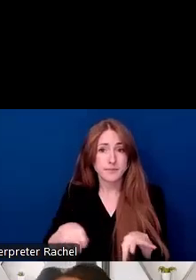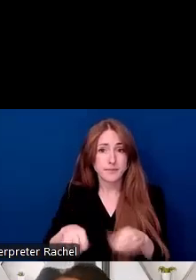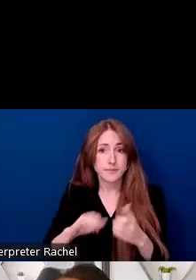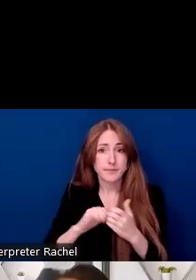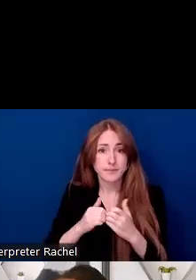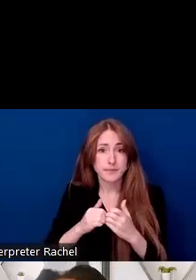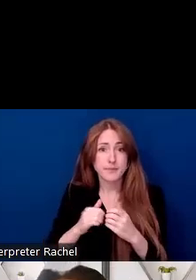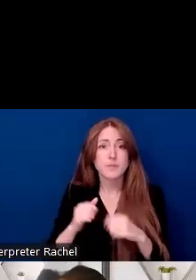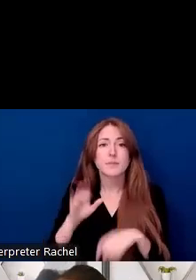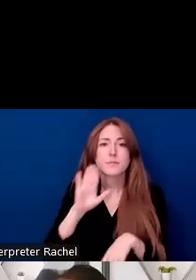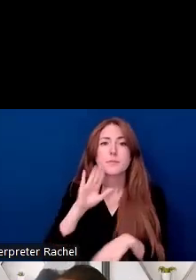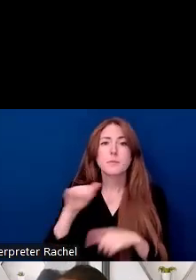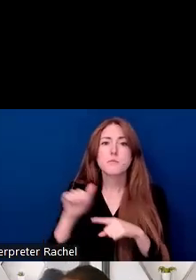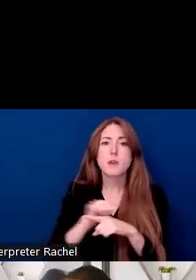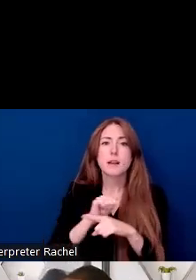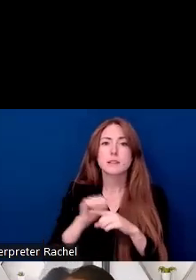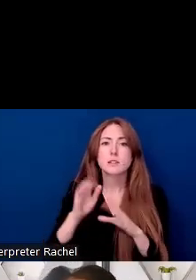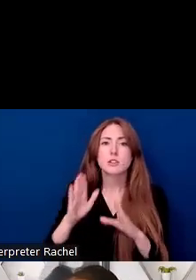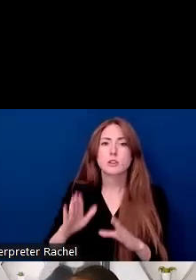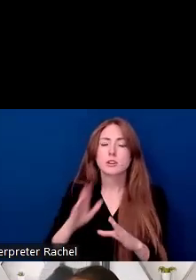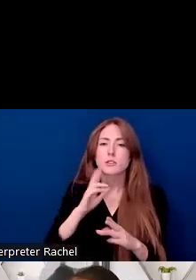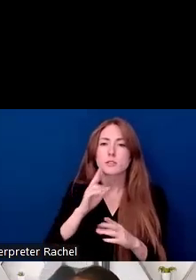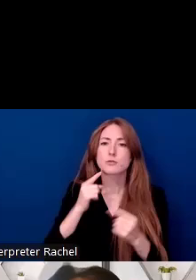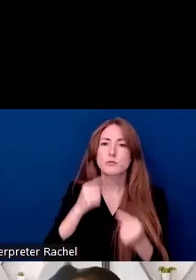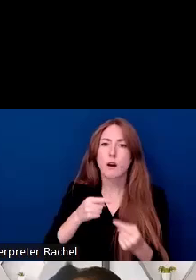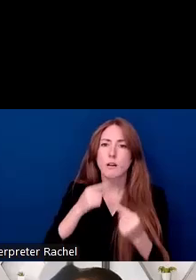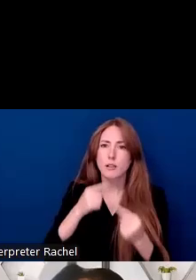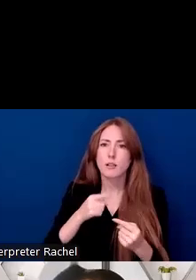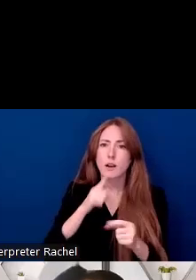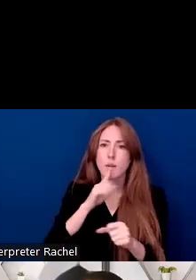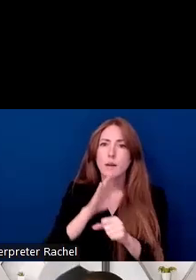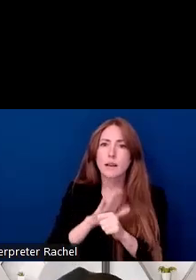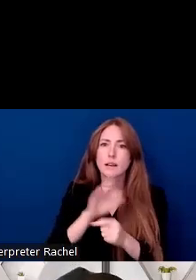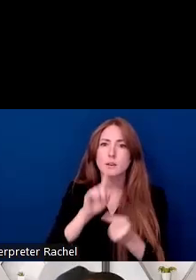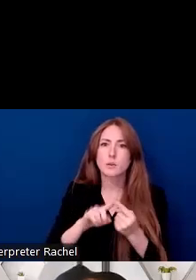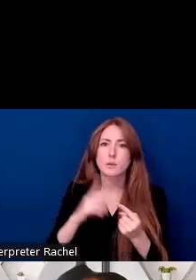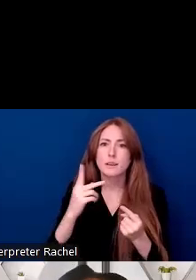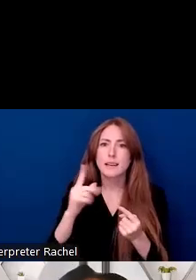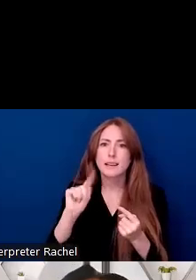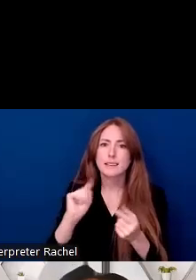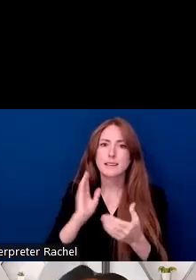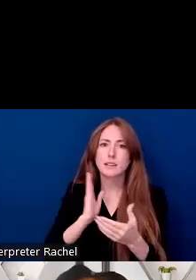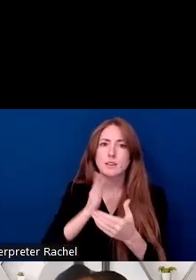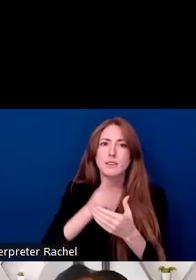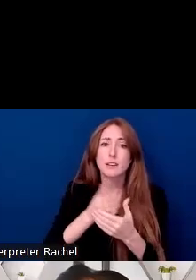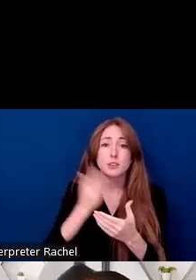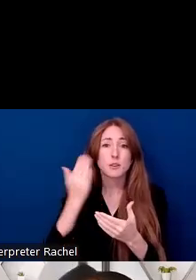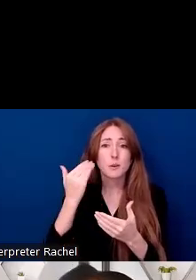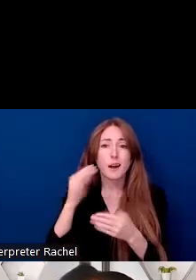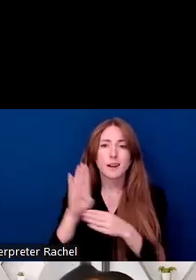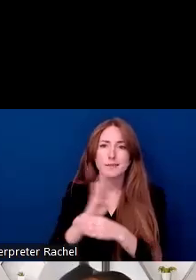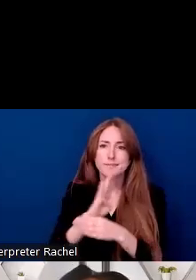difficulty to commit to KT intervention within their busy daily schedule over longer of time. And